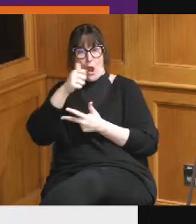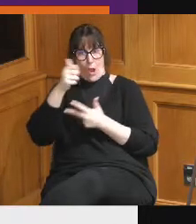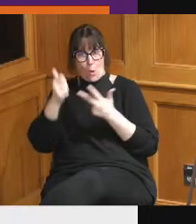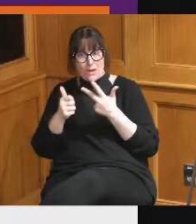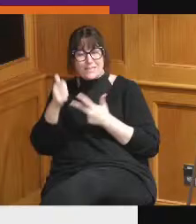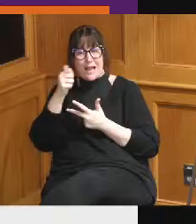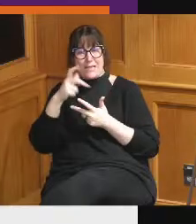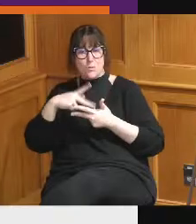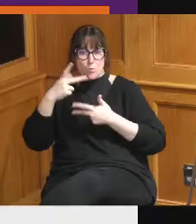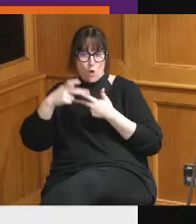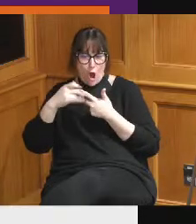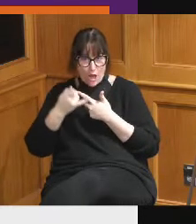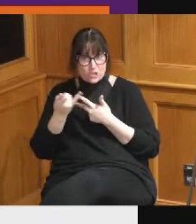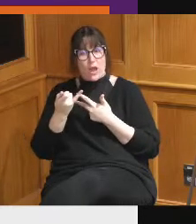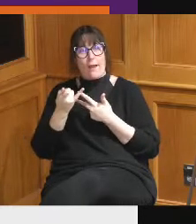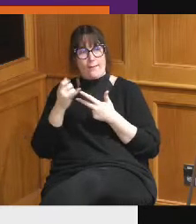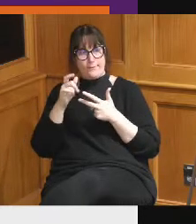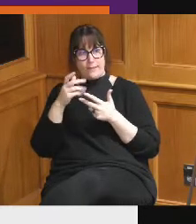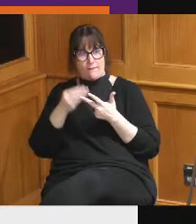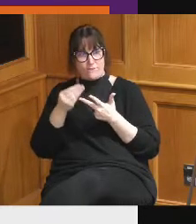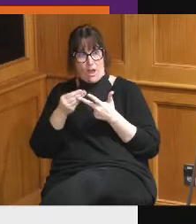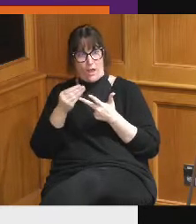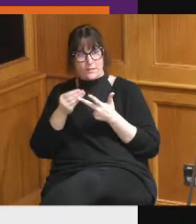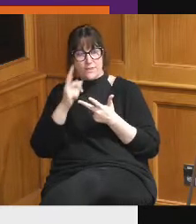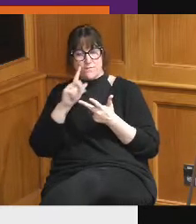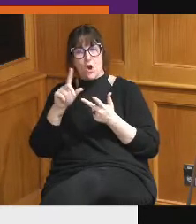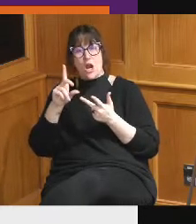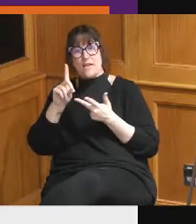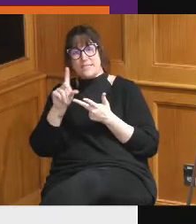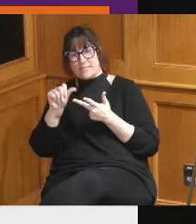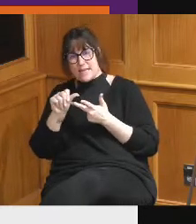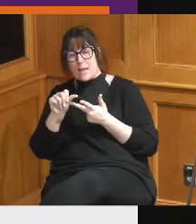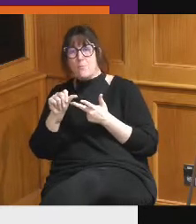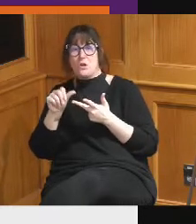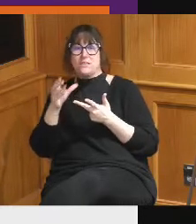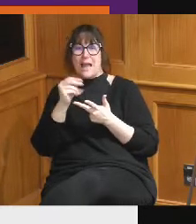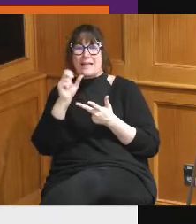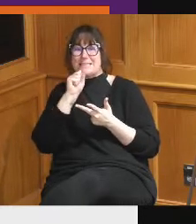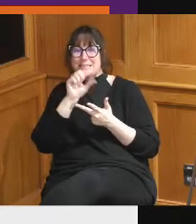in the targeted populations of disabled residents returning citizens and seniors and so that's been